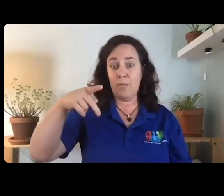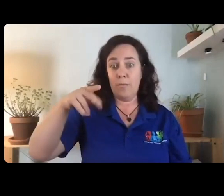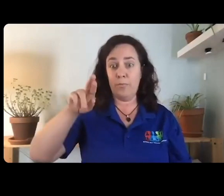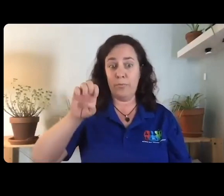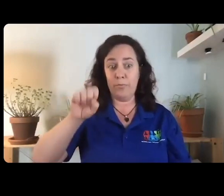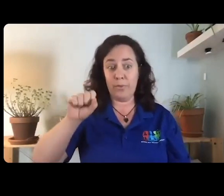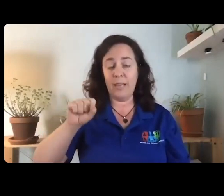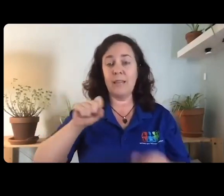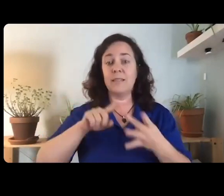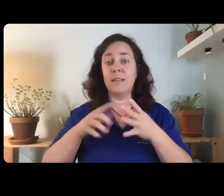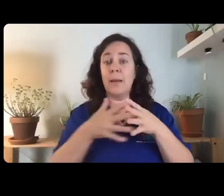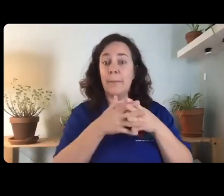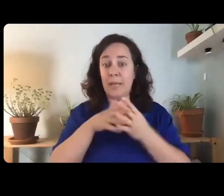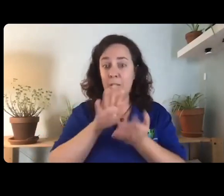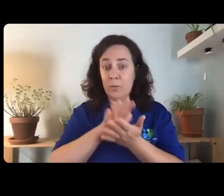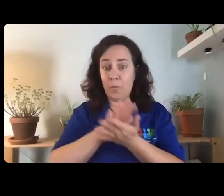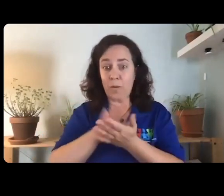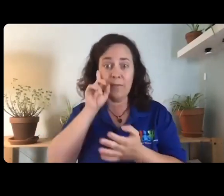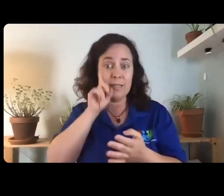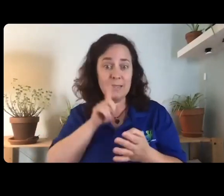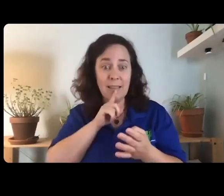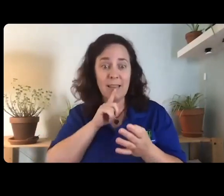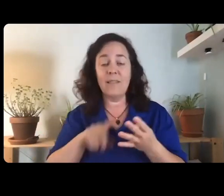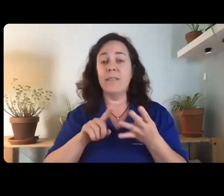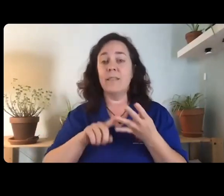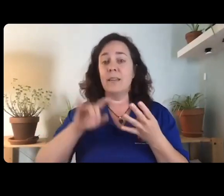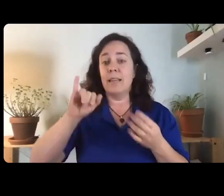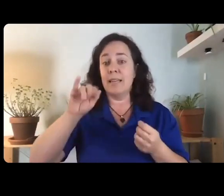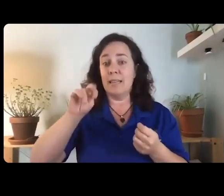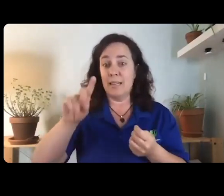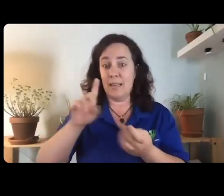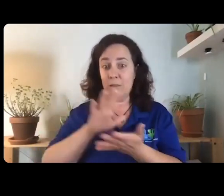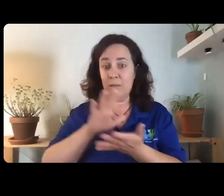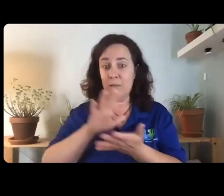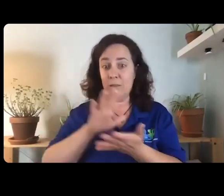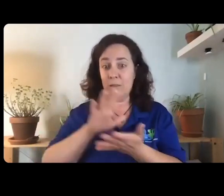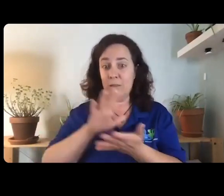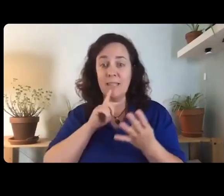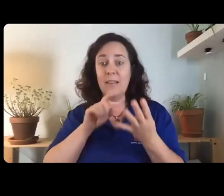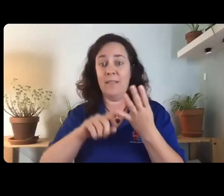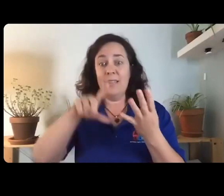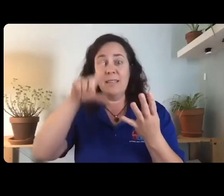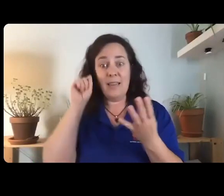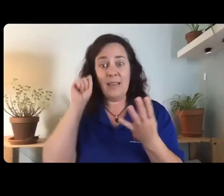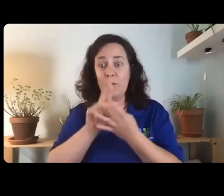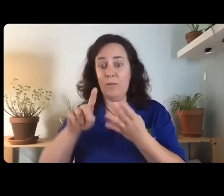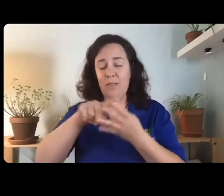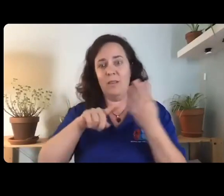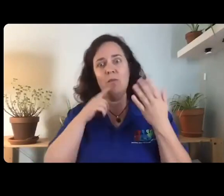Deaf community. There's also dawn sign press, the American school for the Deaf, the Indiana school for